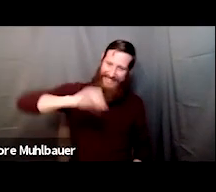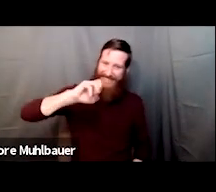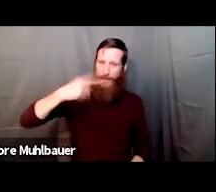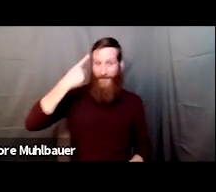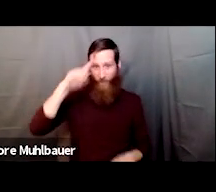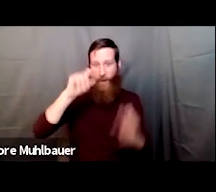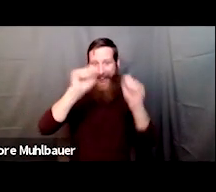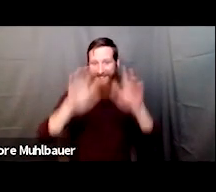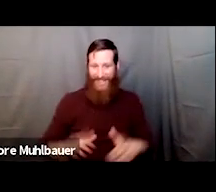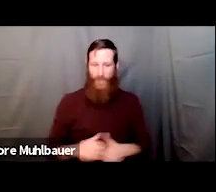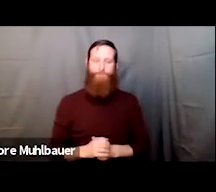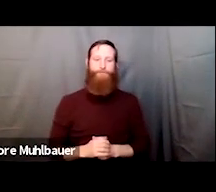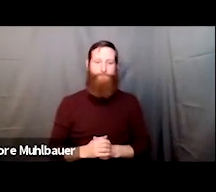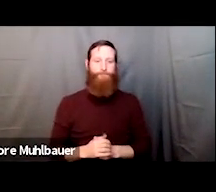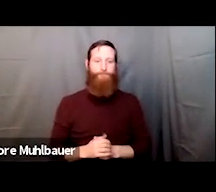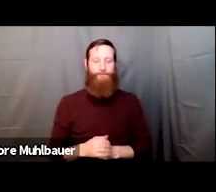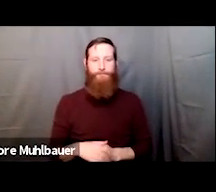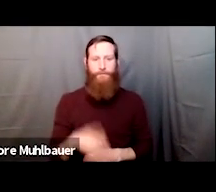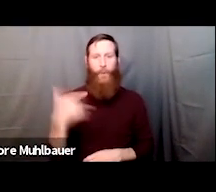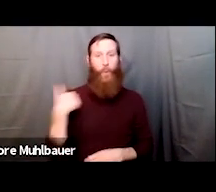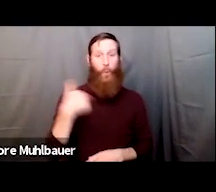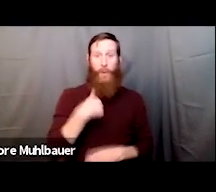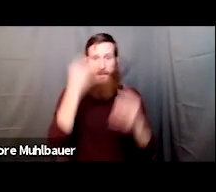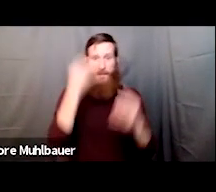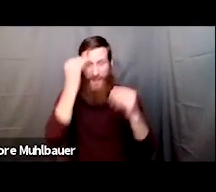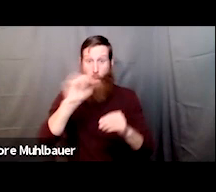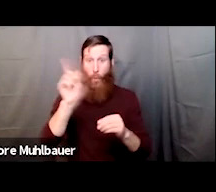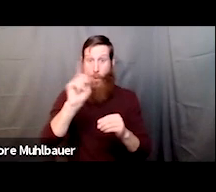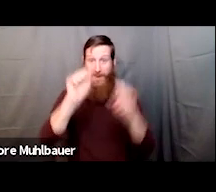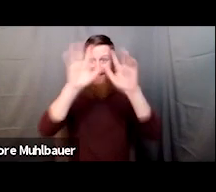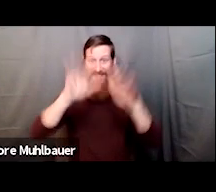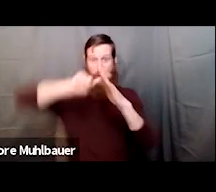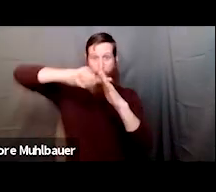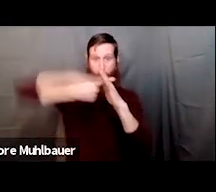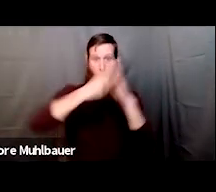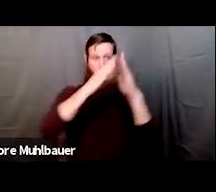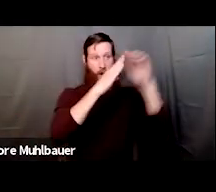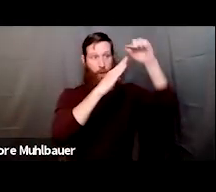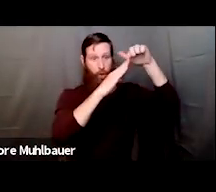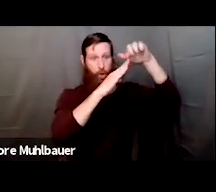And when we talk about avalanche terrain, we like to think about where avalanches start, run and stop.